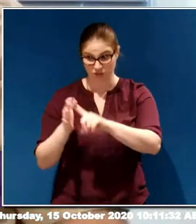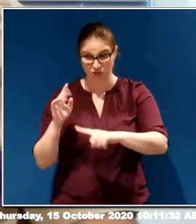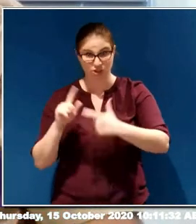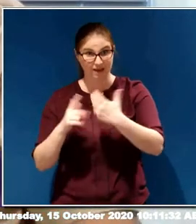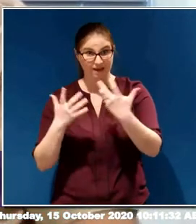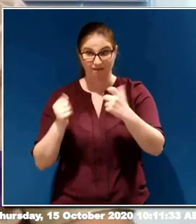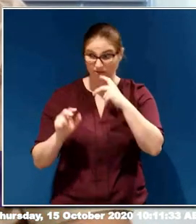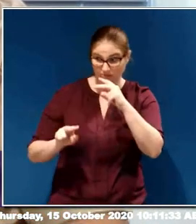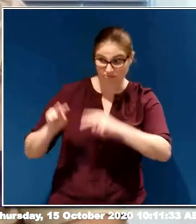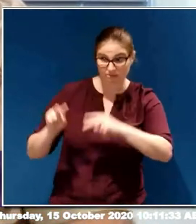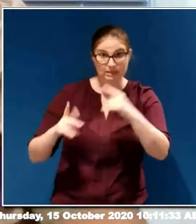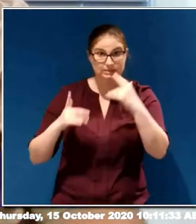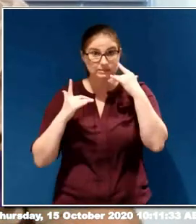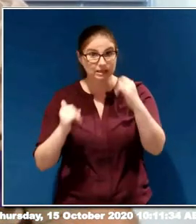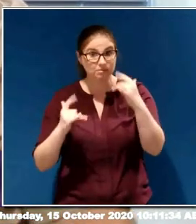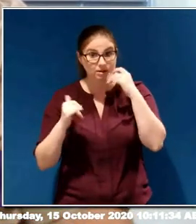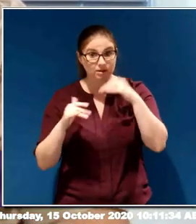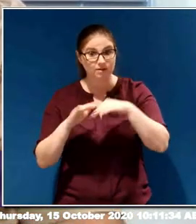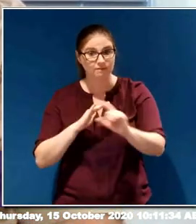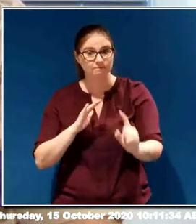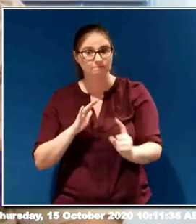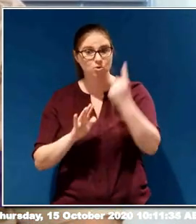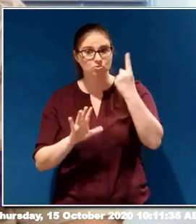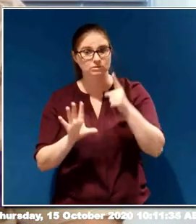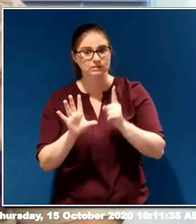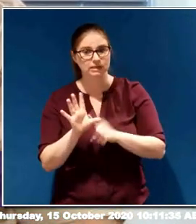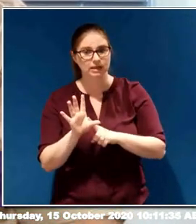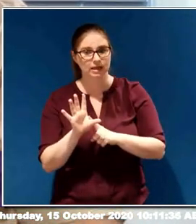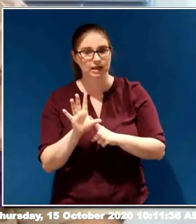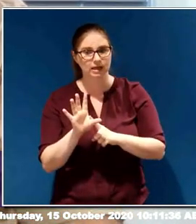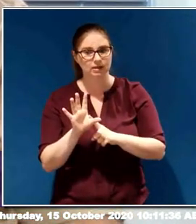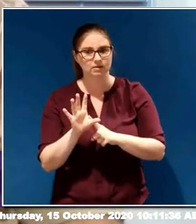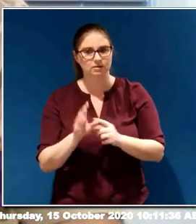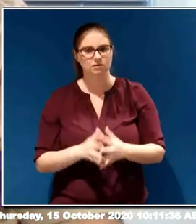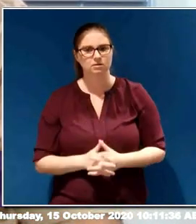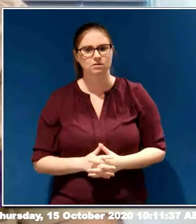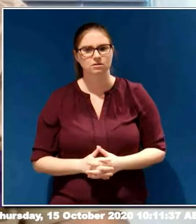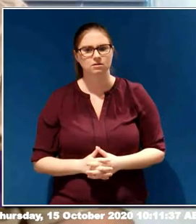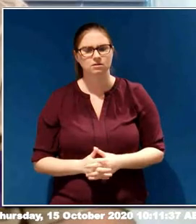His teacher came from noticed he fine motor skills.